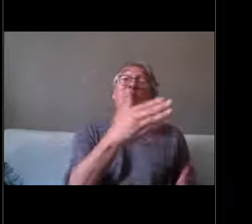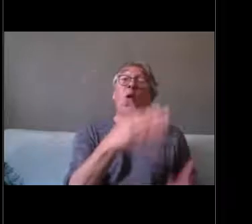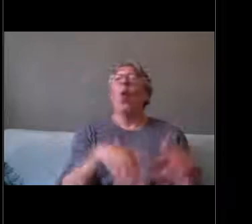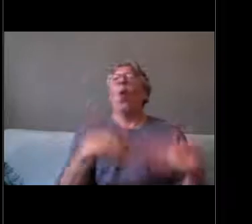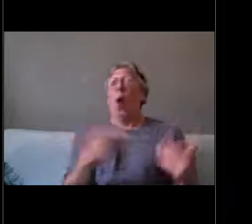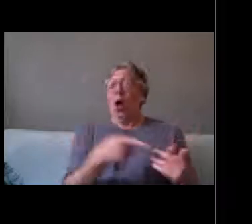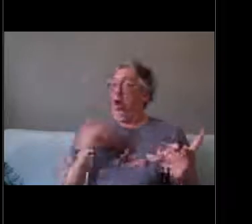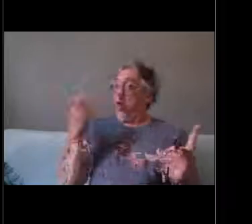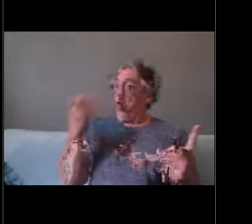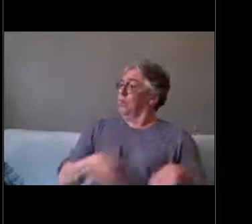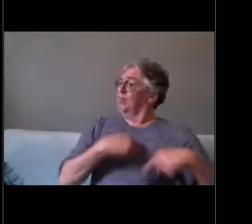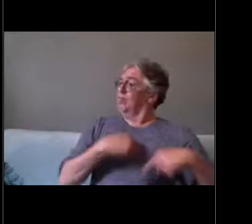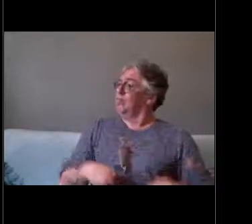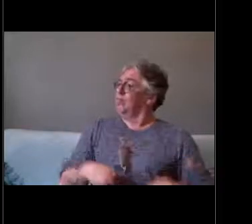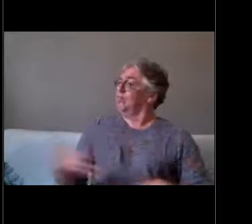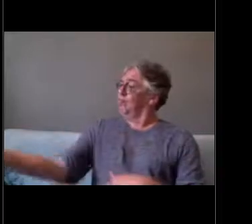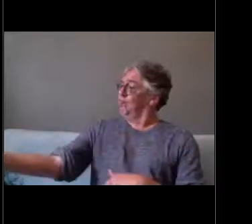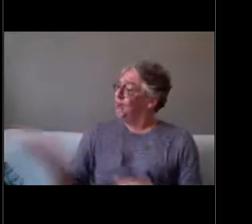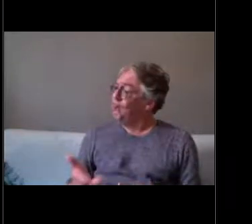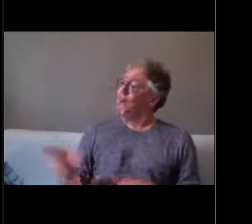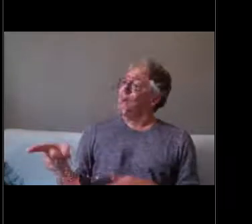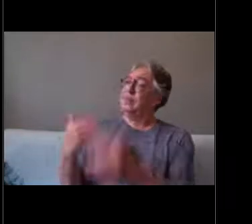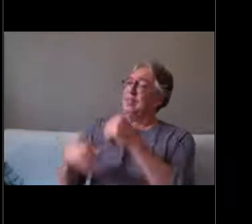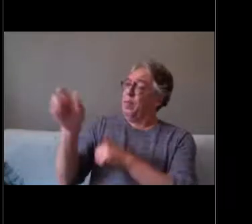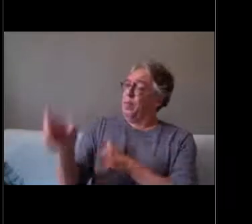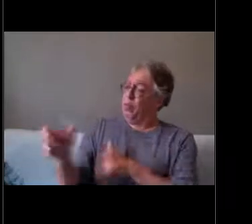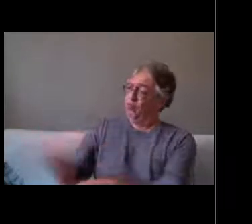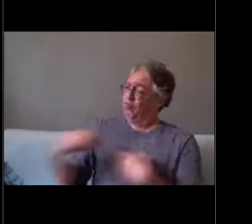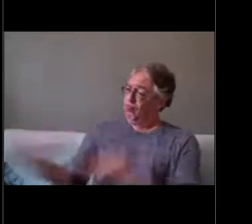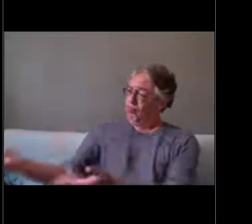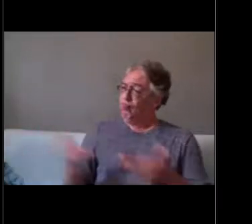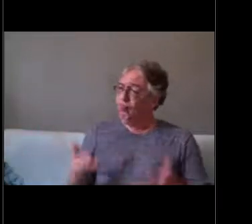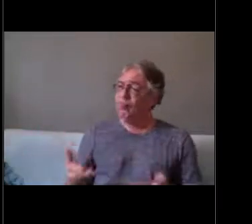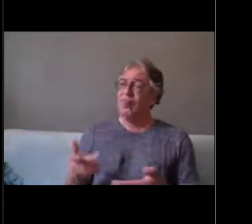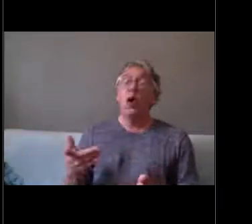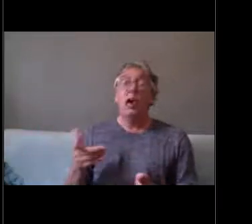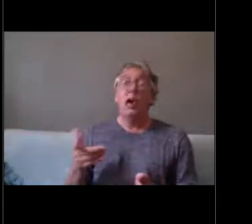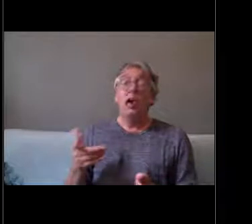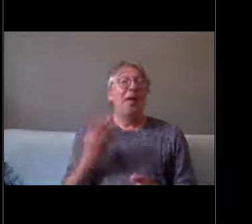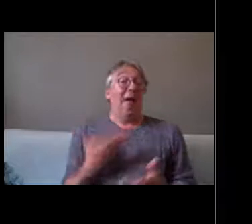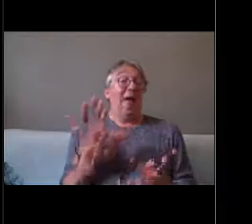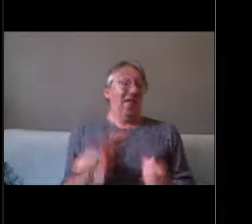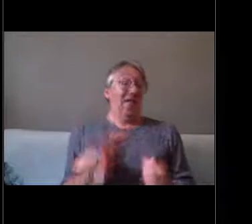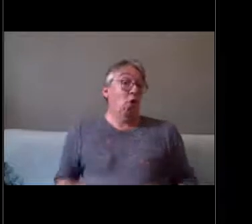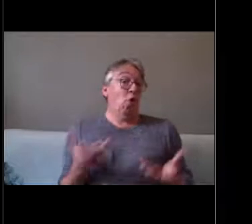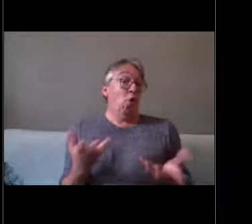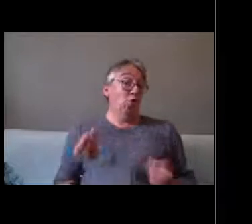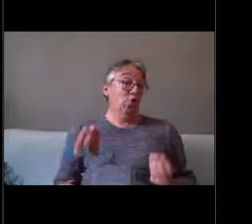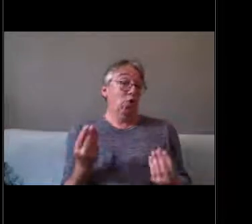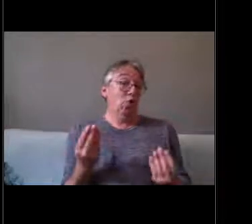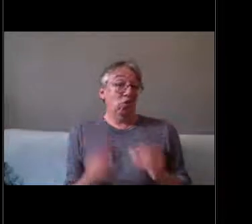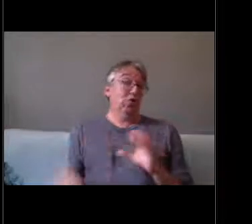And it'd be important to promote inclusive volunteerism with the sending organisation and the funding entities,